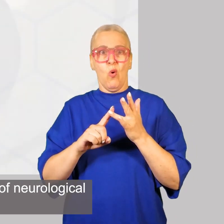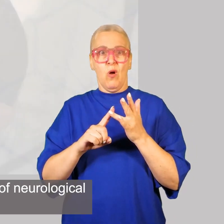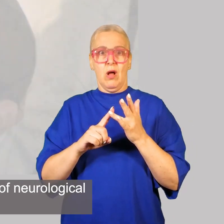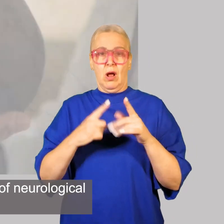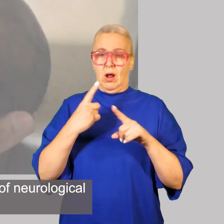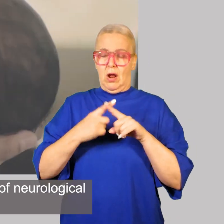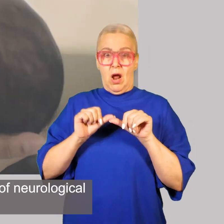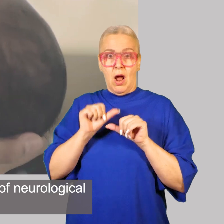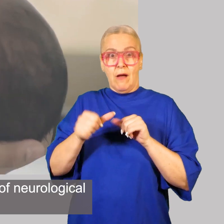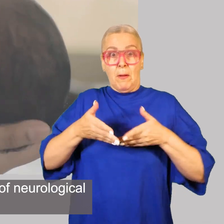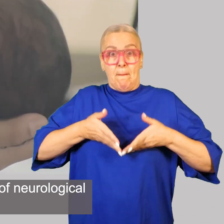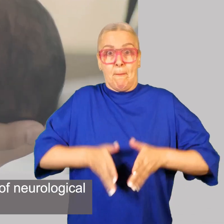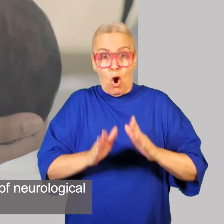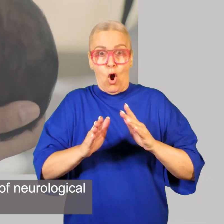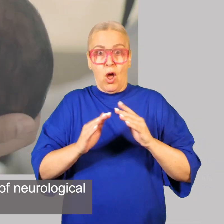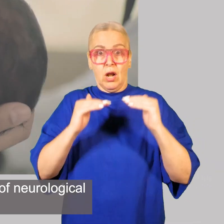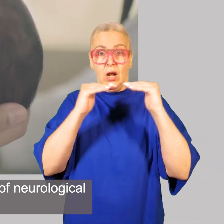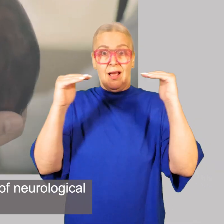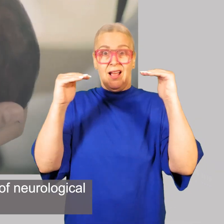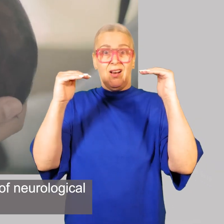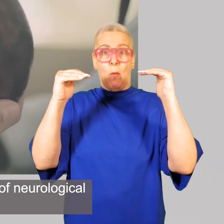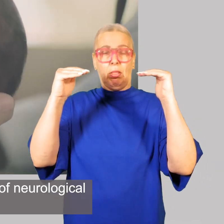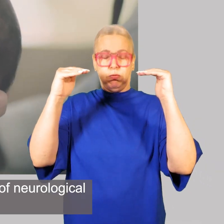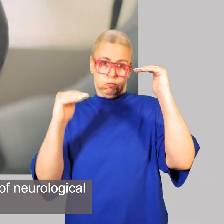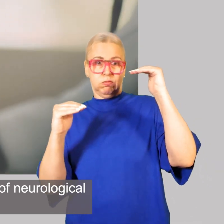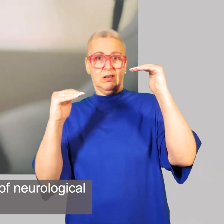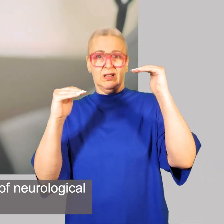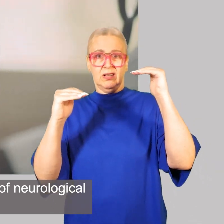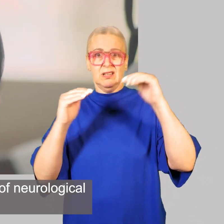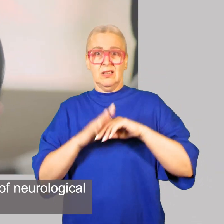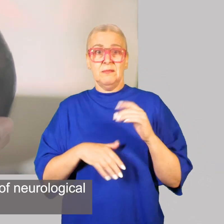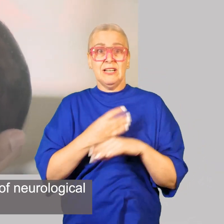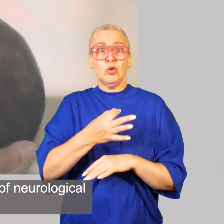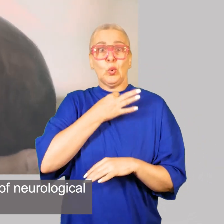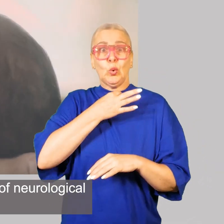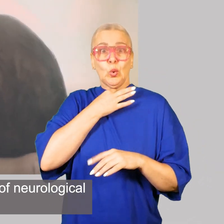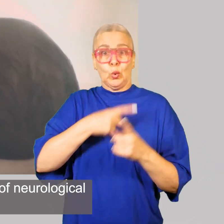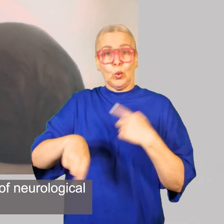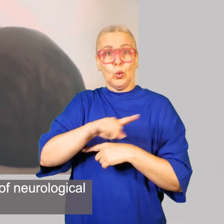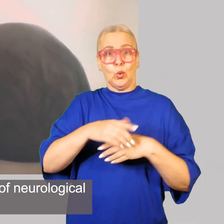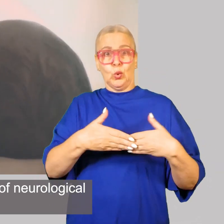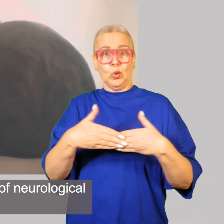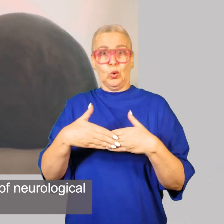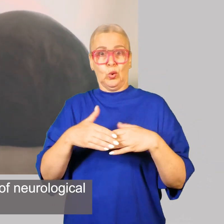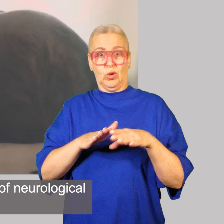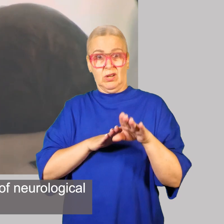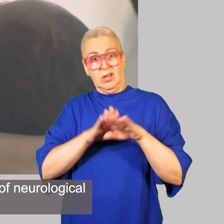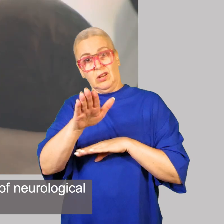which places an increased risk on these infants of neurological dysfunction in the future.